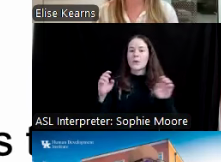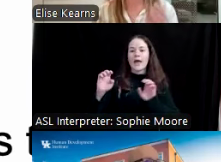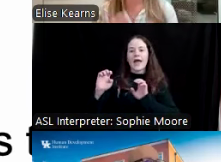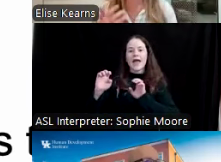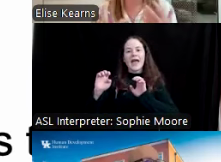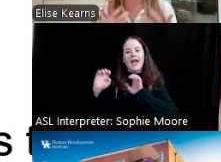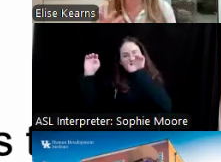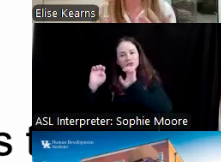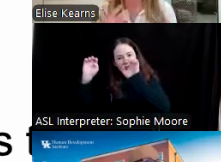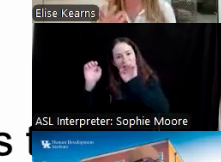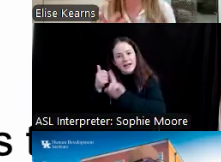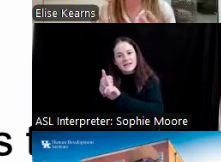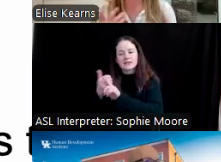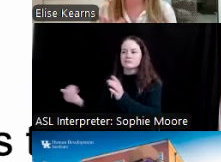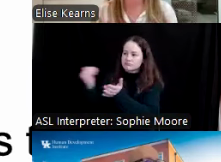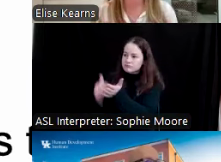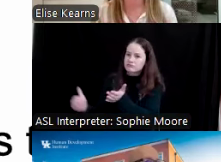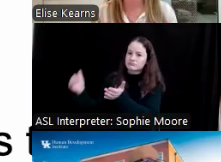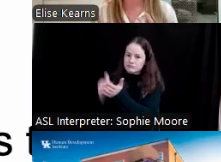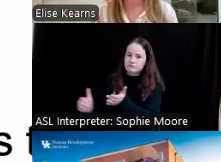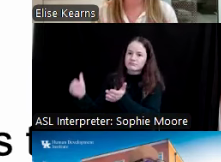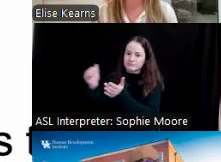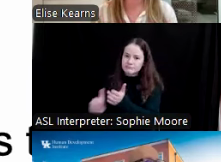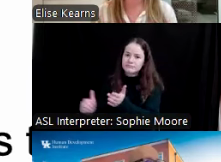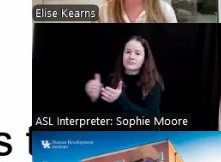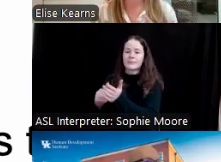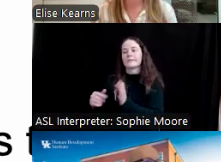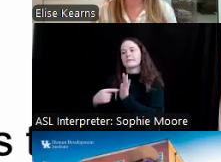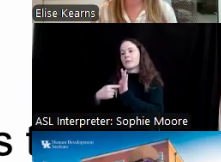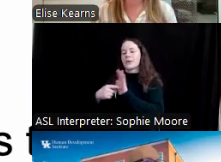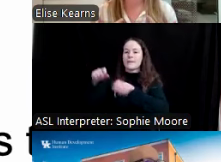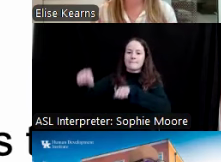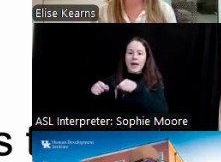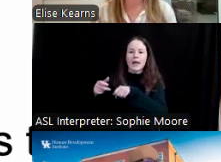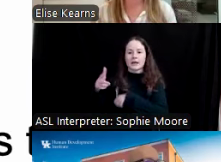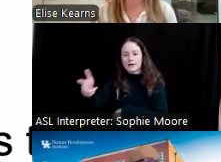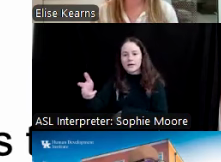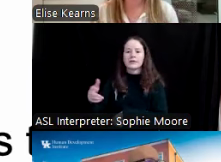repetitive over and over like riding a bike, walking, running. Those are